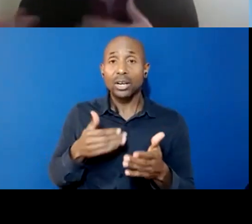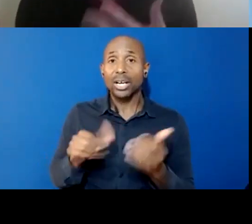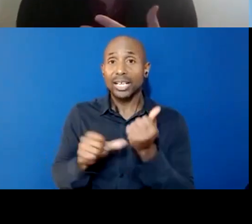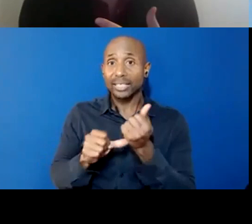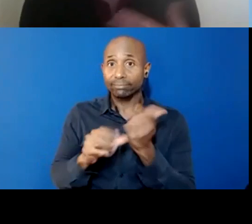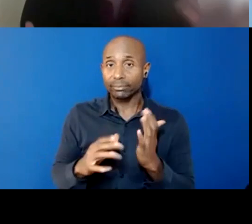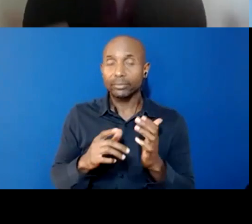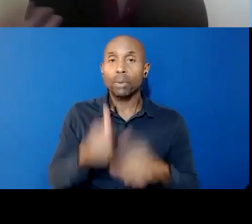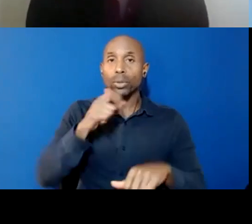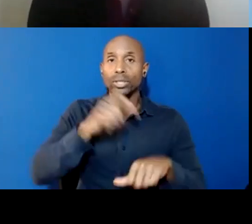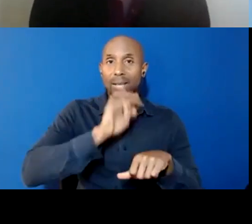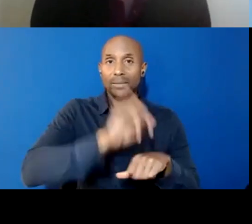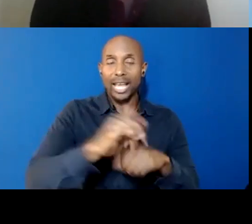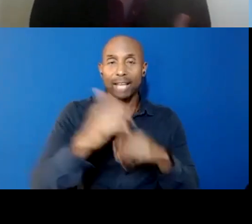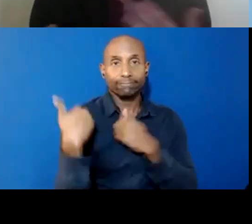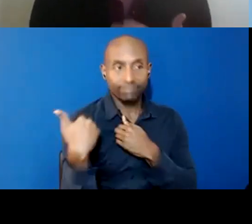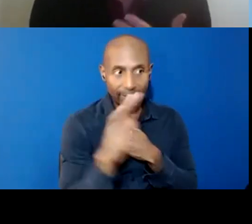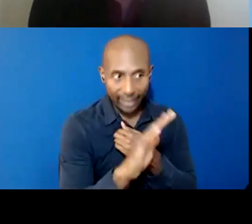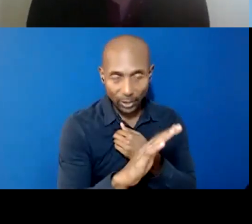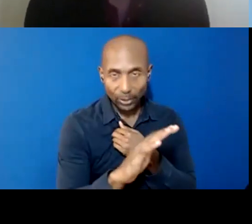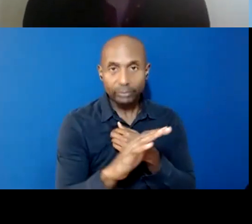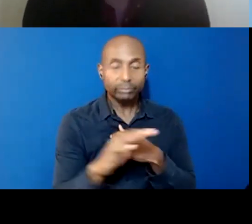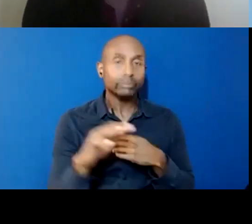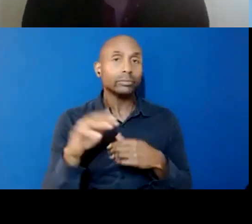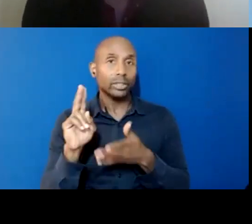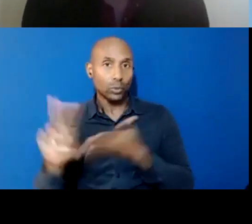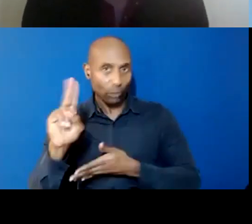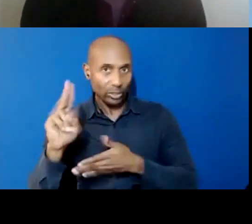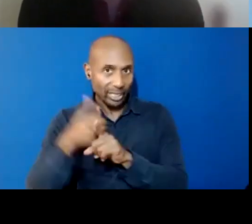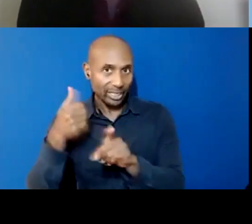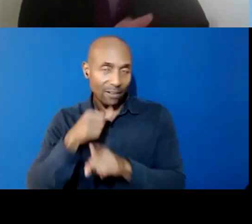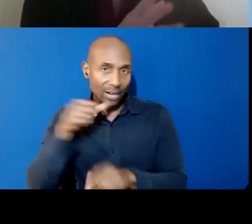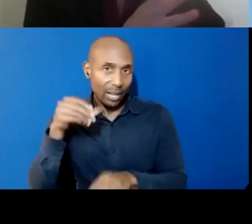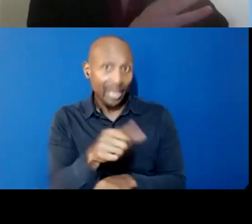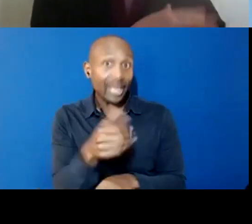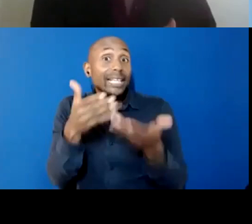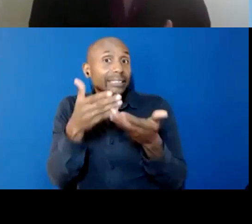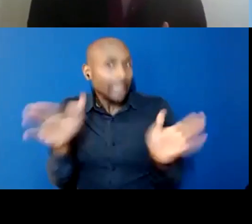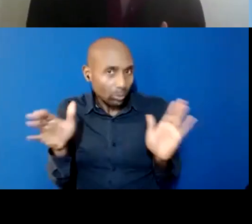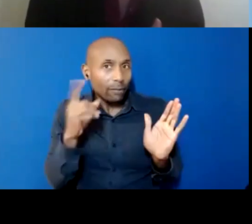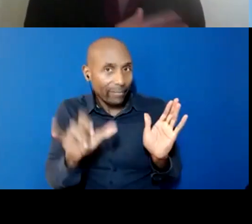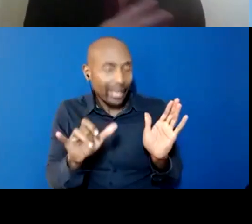That type of thing would not be paid for by the University, similar to how if they were